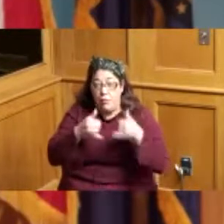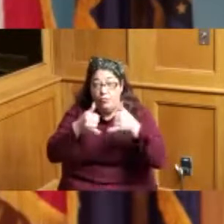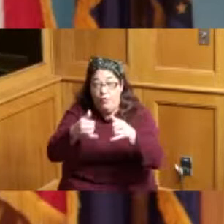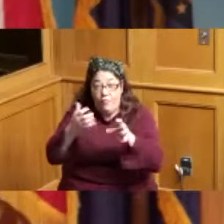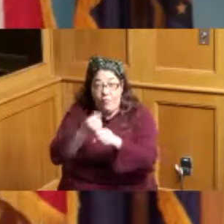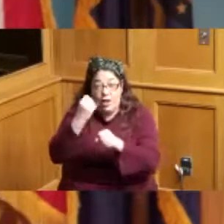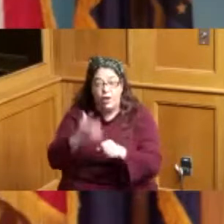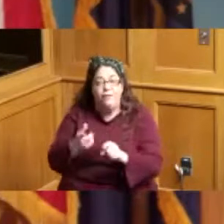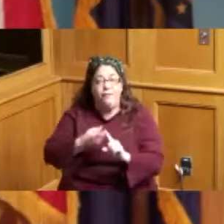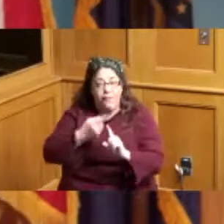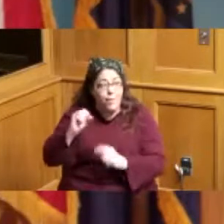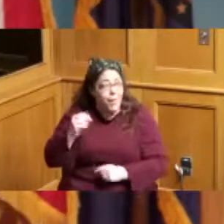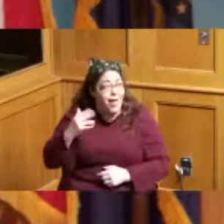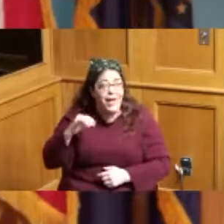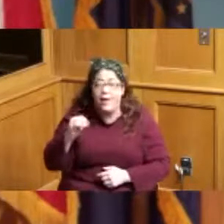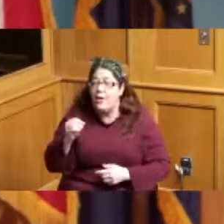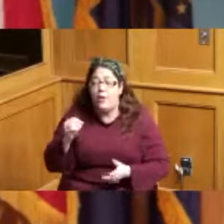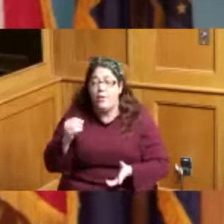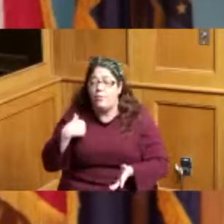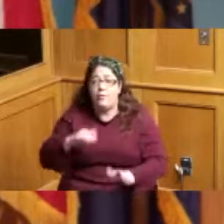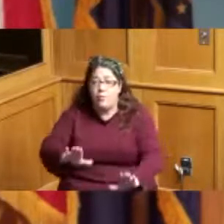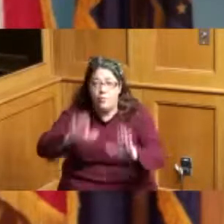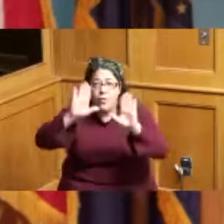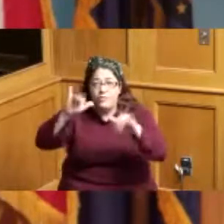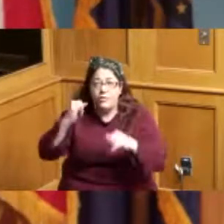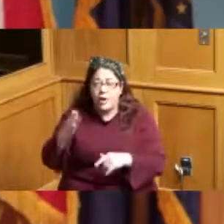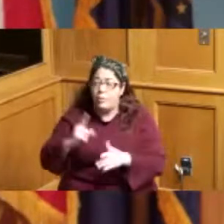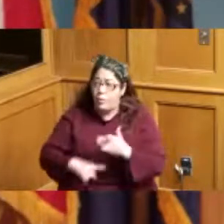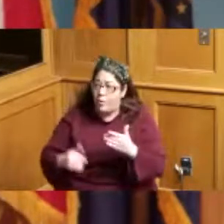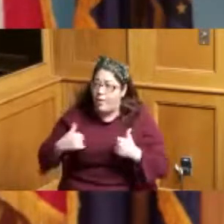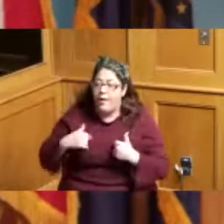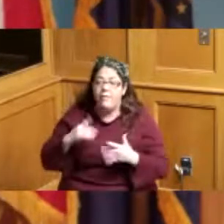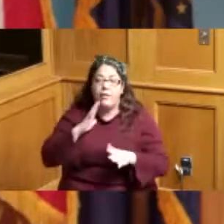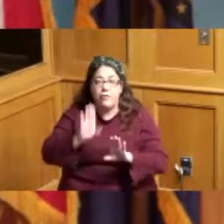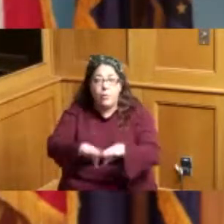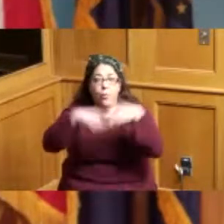and I just think we have done a great job with what we have we have a great opening day parade